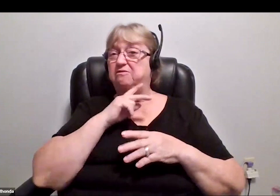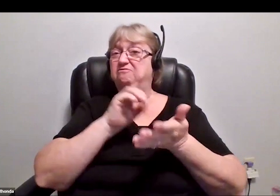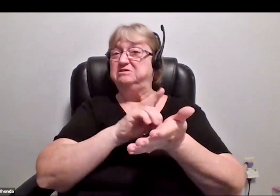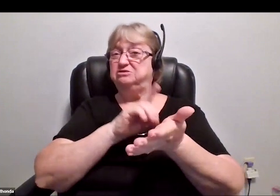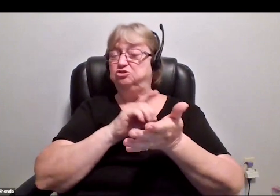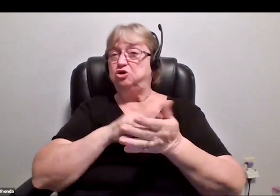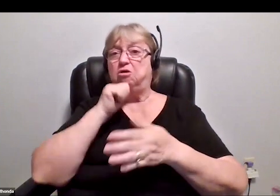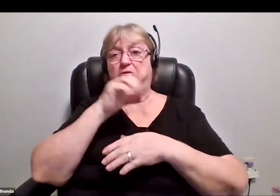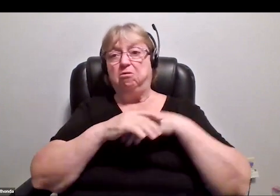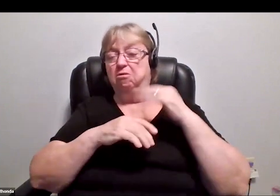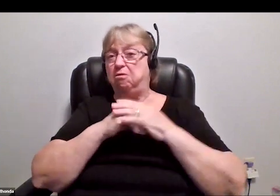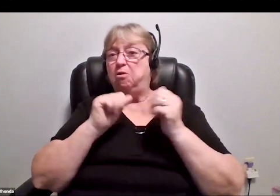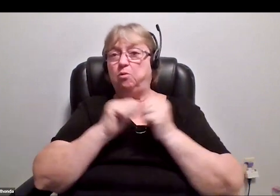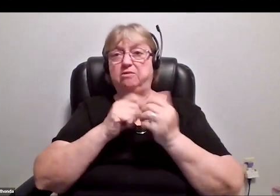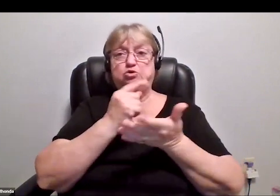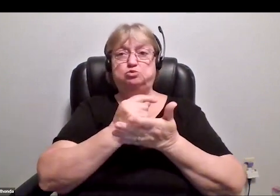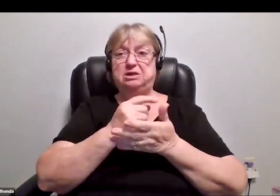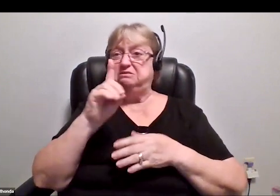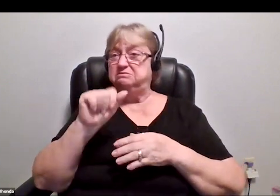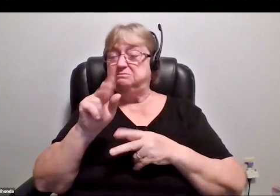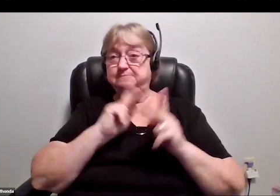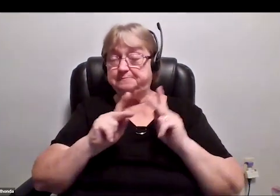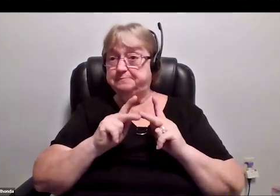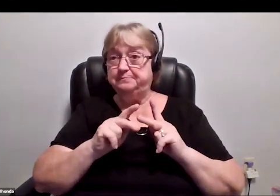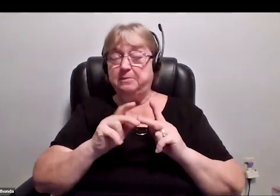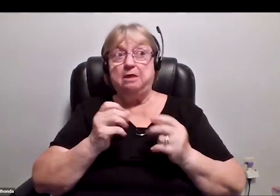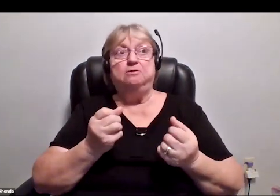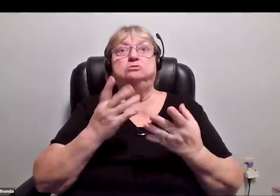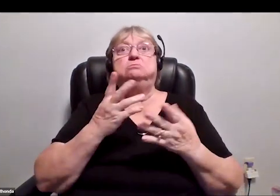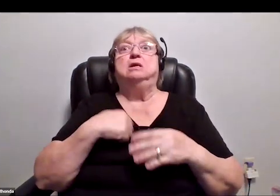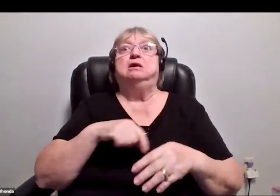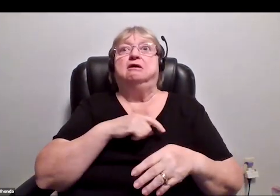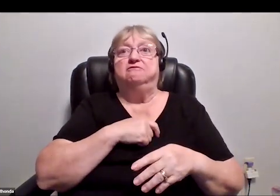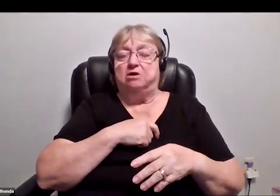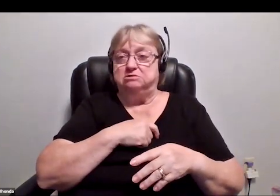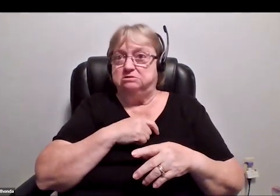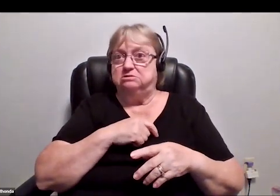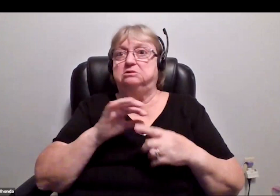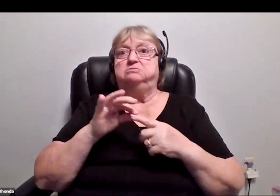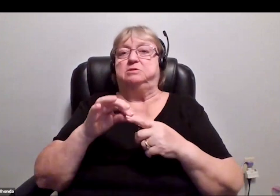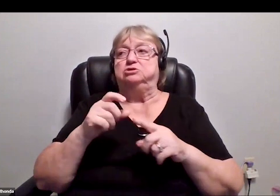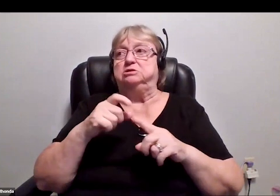There are many of us and our ranks are growing, especially in the wake of COVID-19, and they will grow, especially in the context of climate change